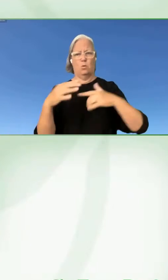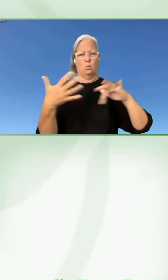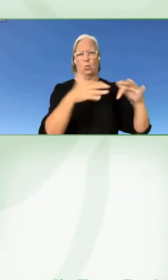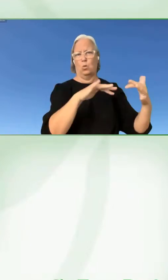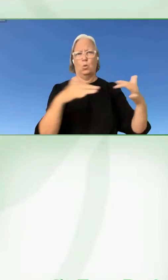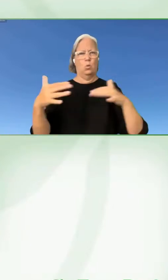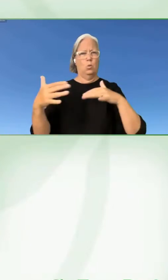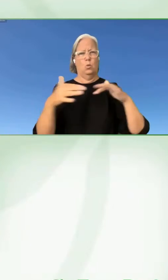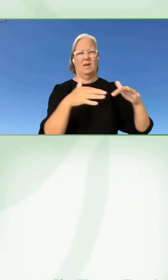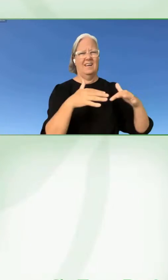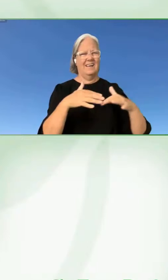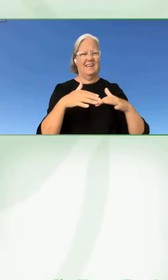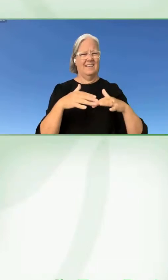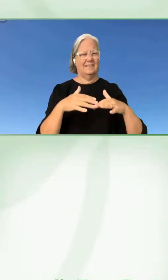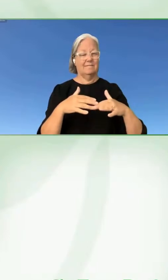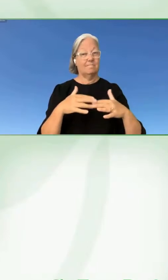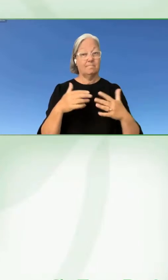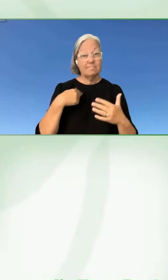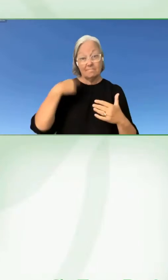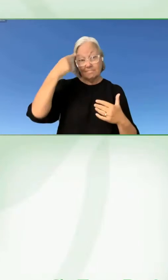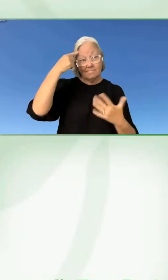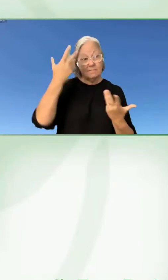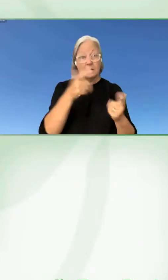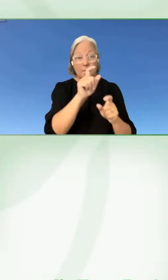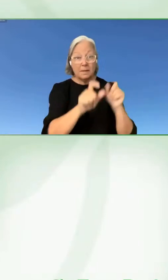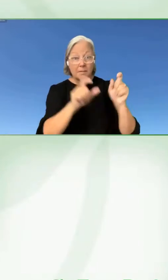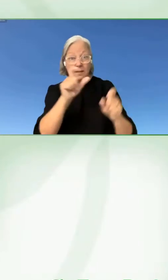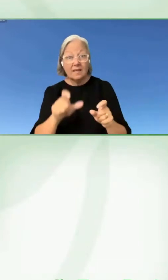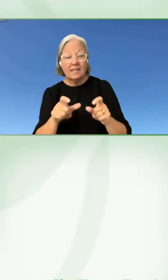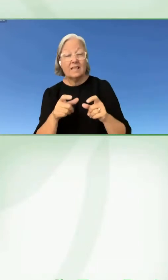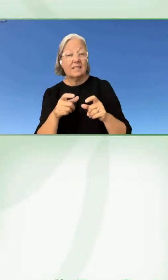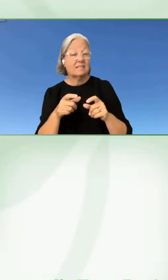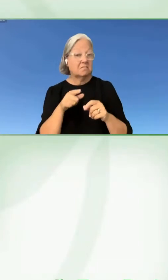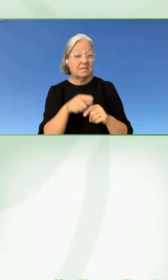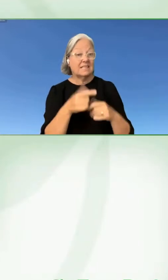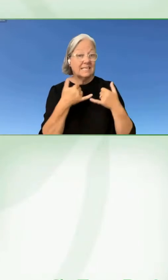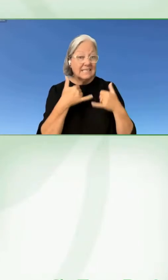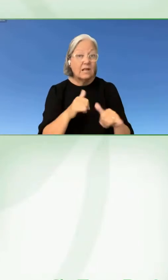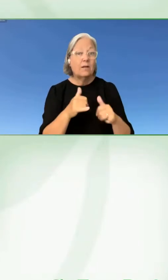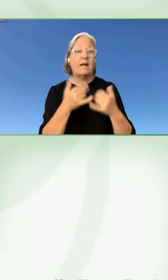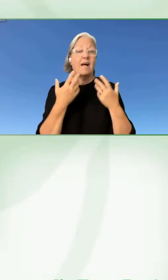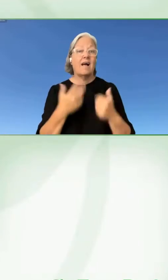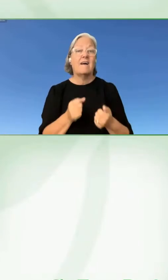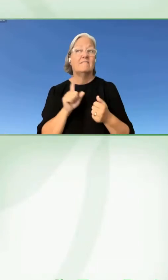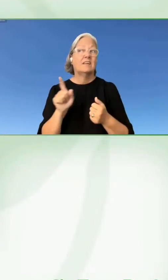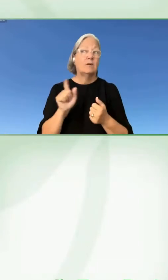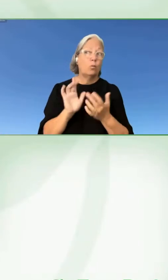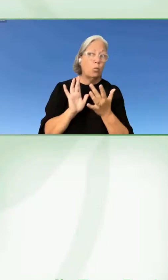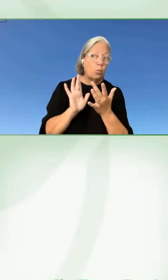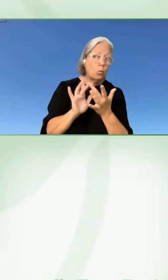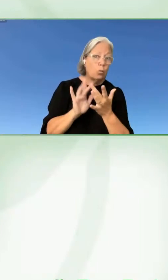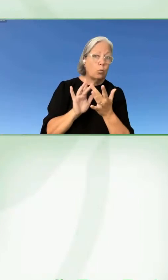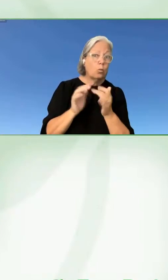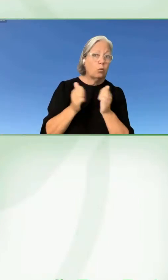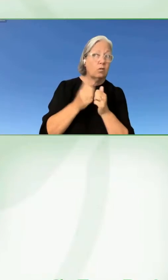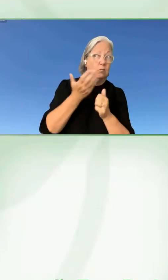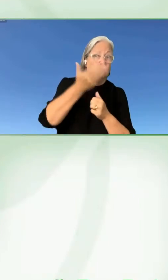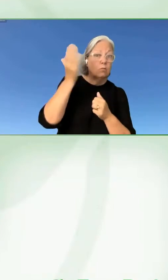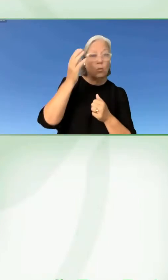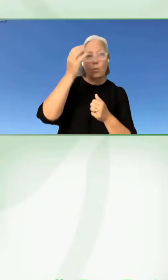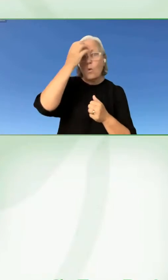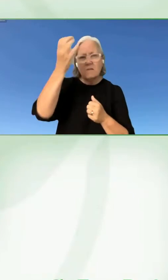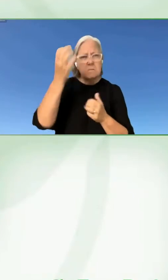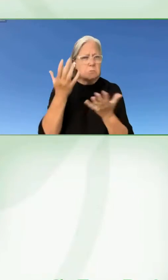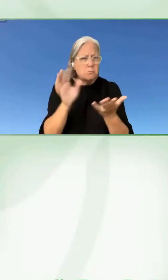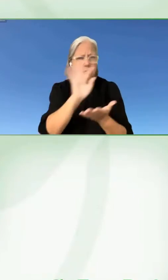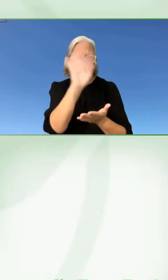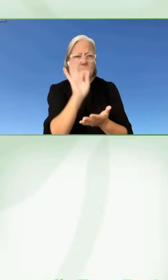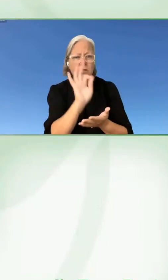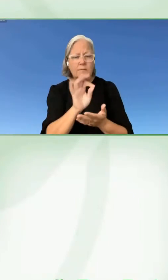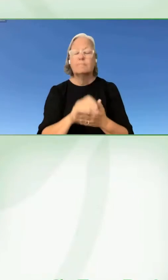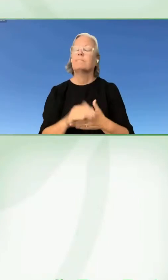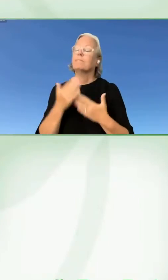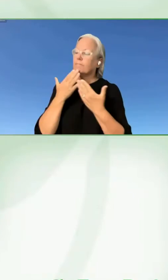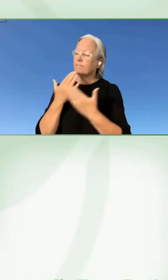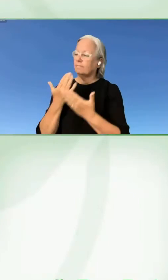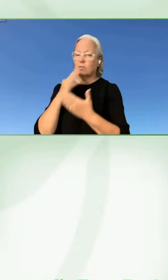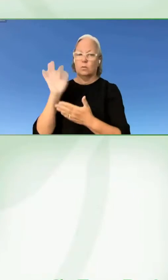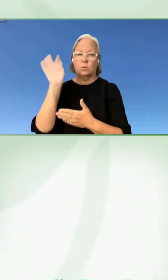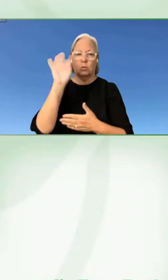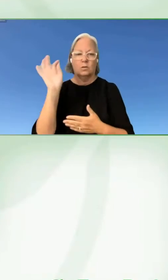would be able to view only the information they need – how do you work around privacy